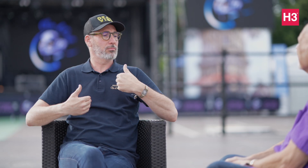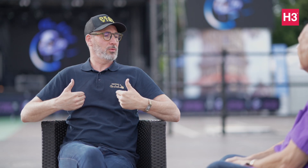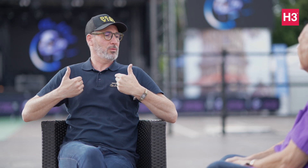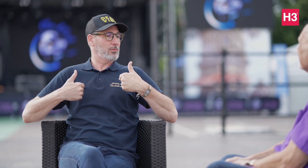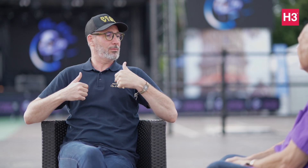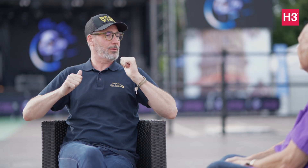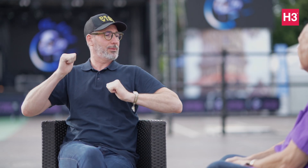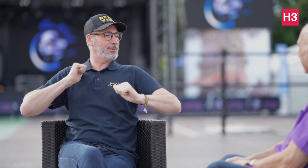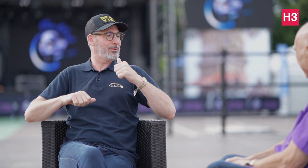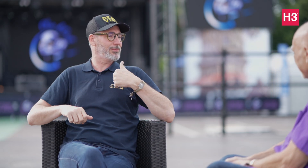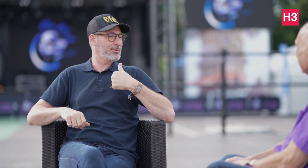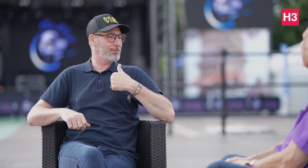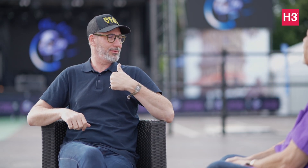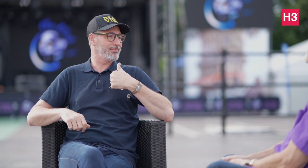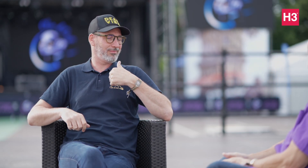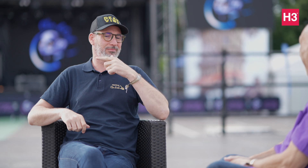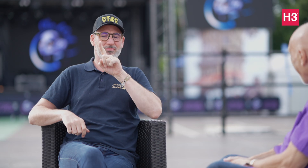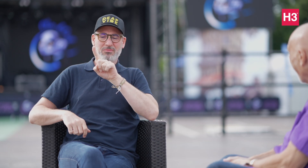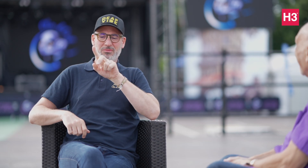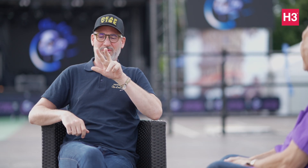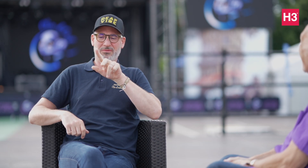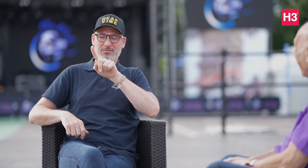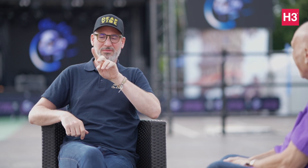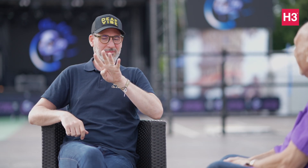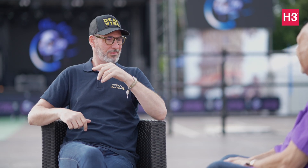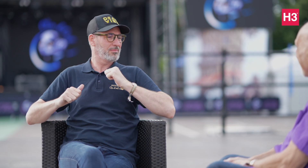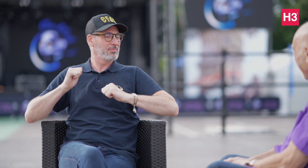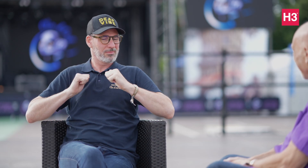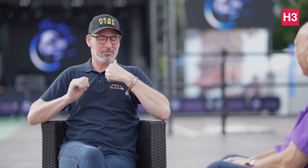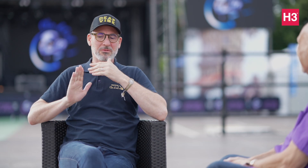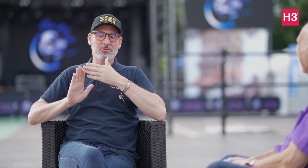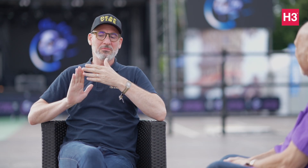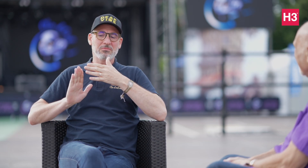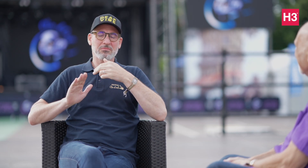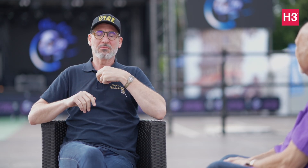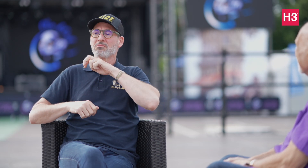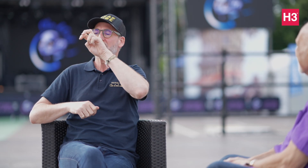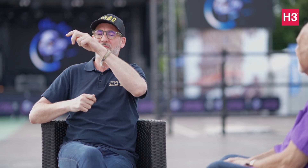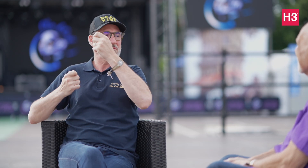I was an actor, just 13 or 14 years old at the time,